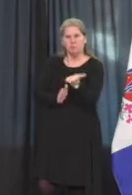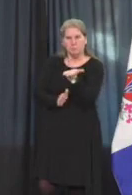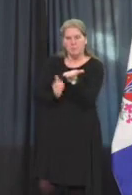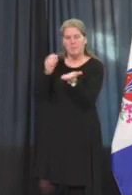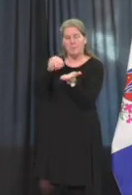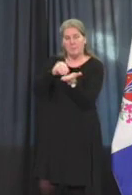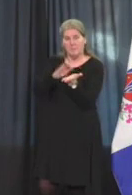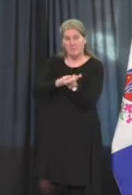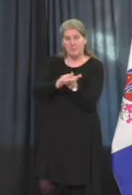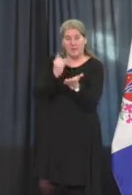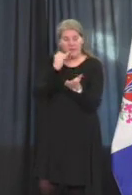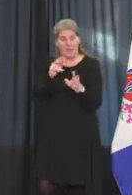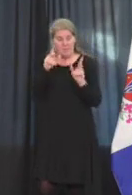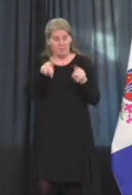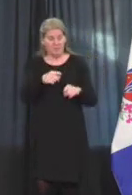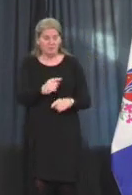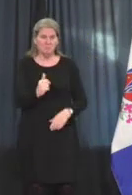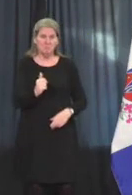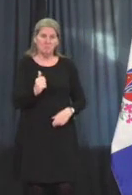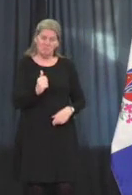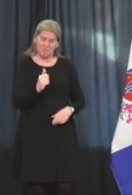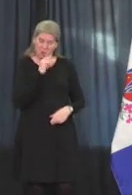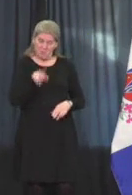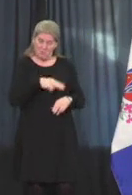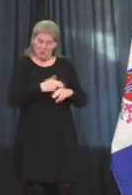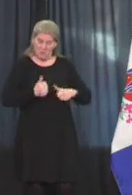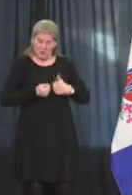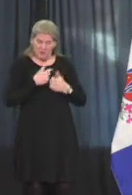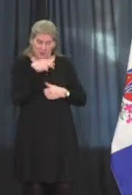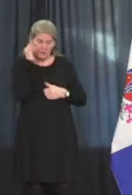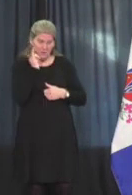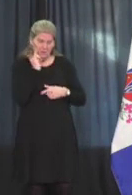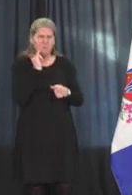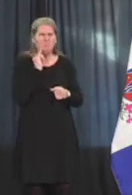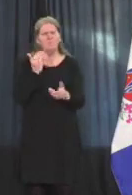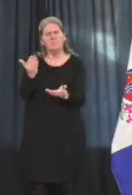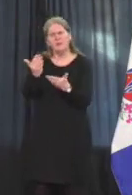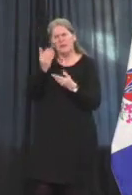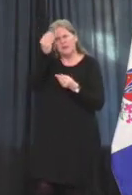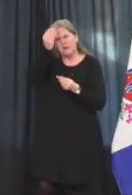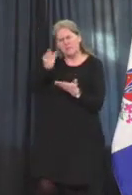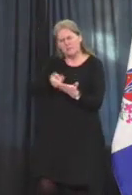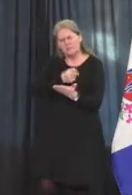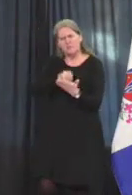IF THE INDIVIDUAL DOES NOT NORMALLY LIVE IN THE YUKON, THEY WOULD NEED TO PROVIDE INFORMATION ABOUT ALL PLACES IN